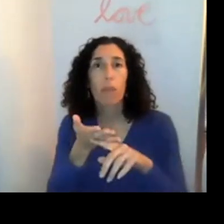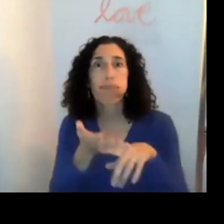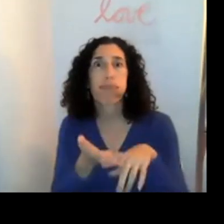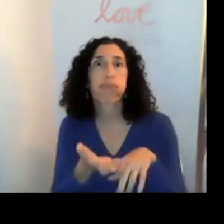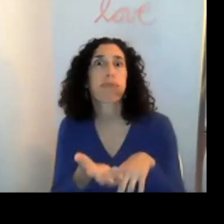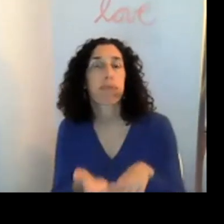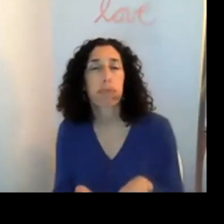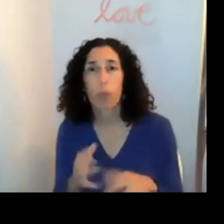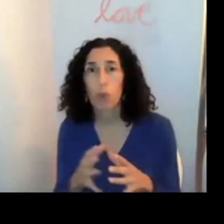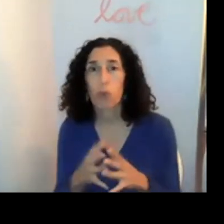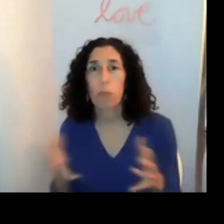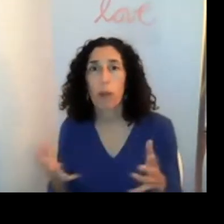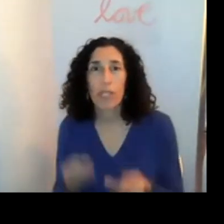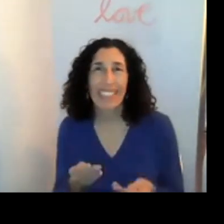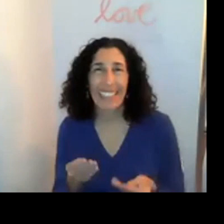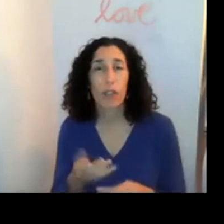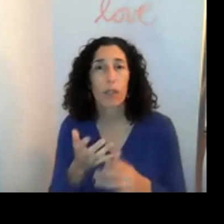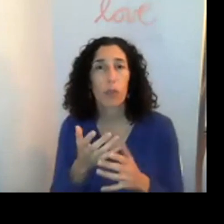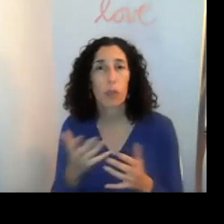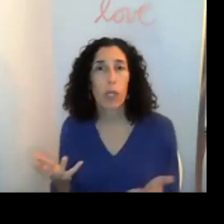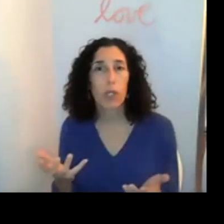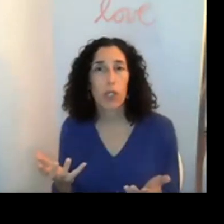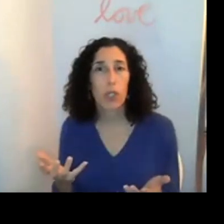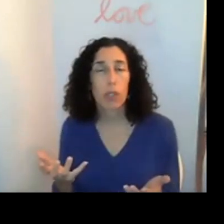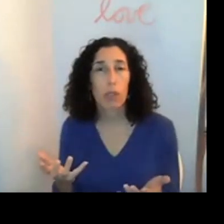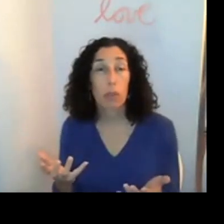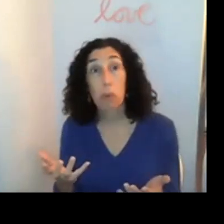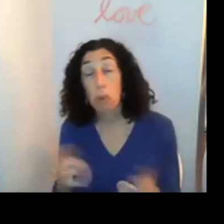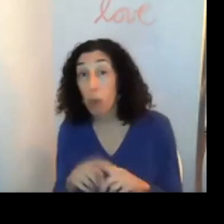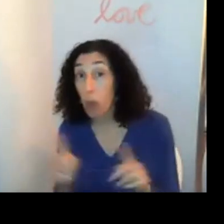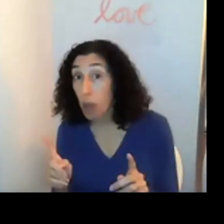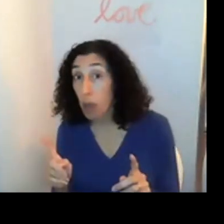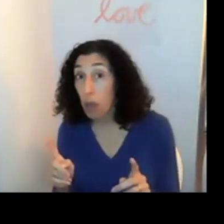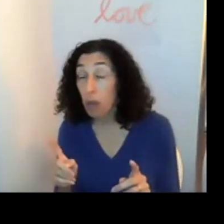floating through the speakers to reach out. Electronic claps, one, then two, and next